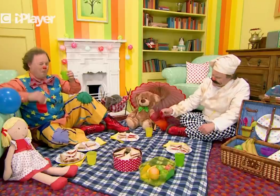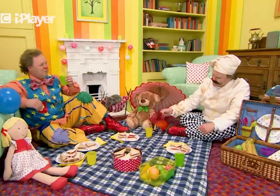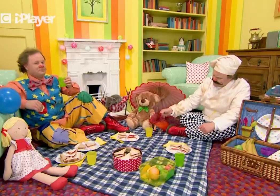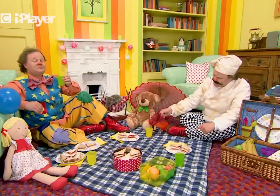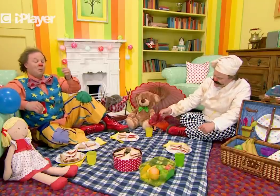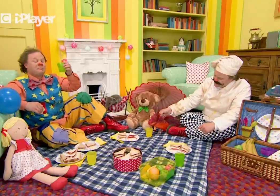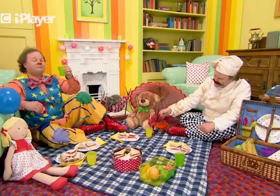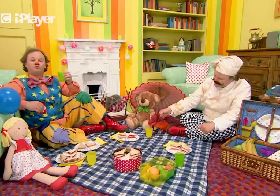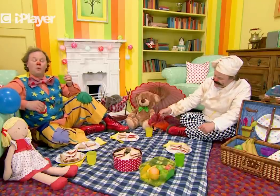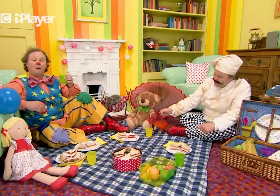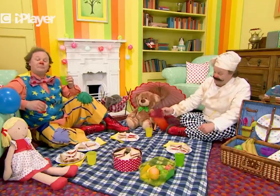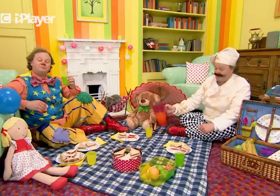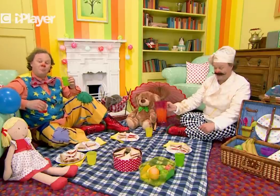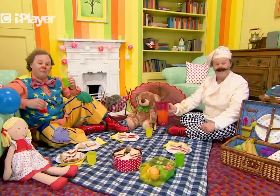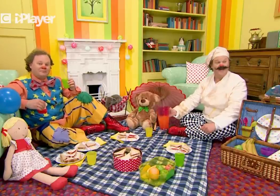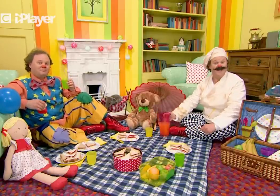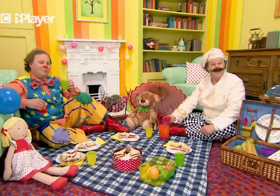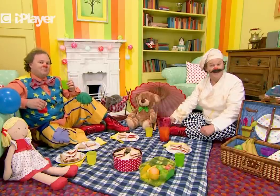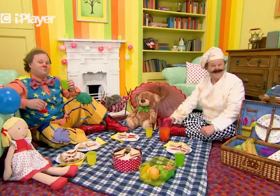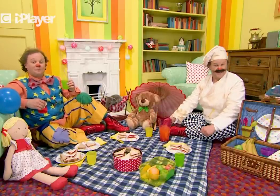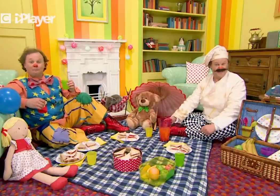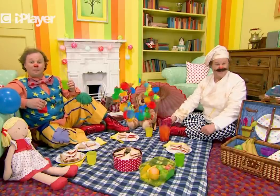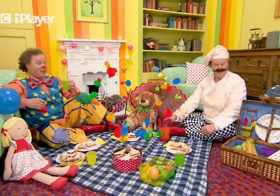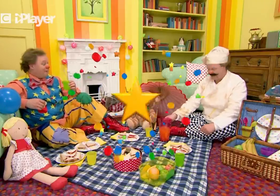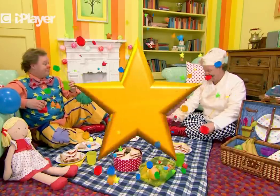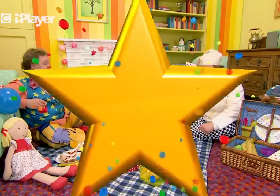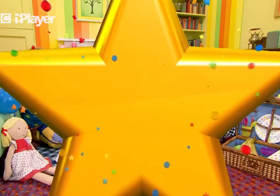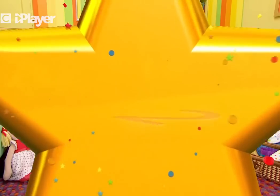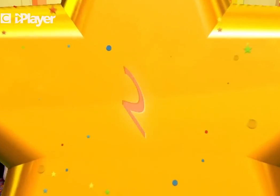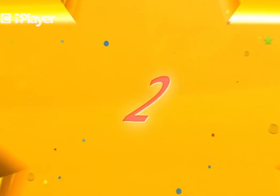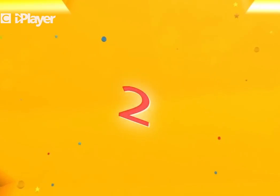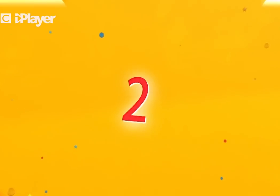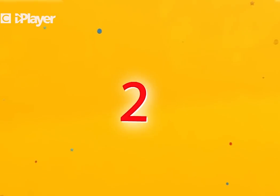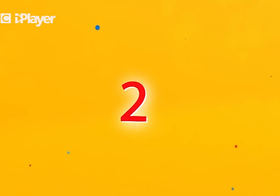mr tumble you're having a picnic inside with all your friends